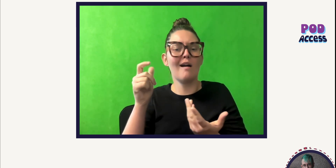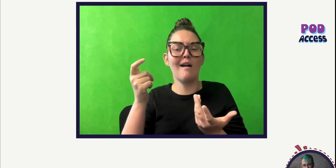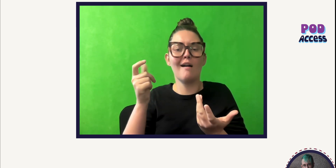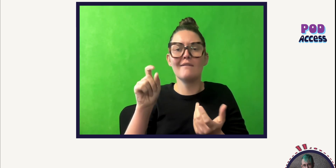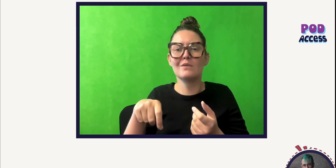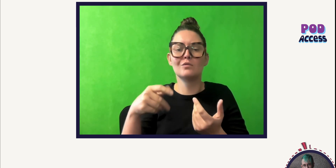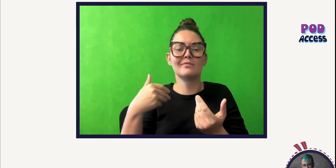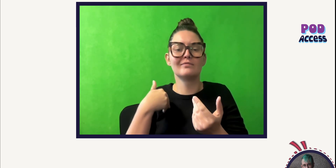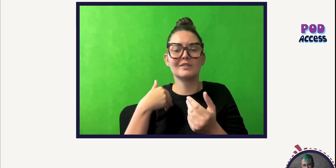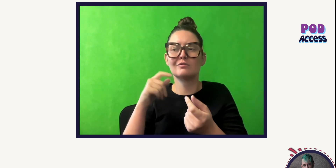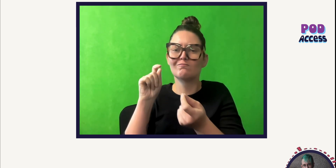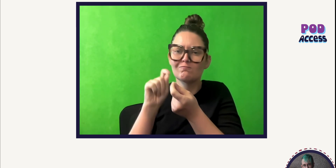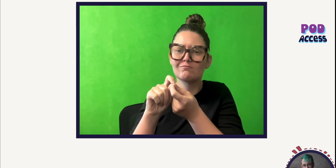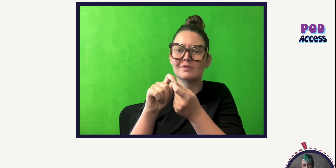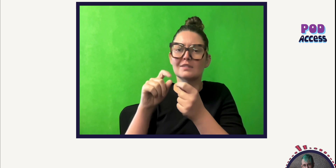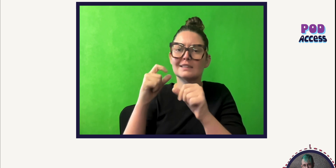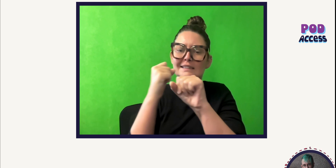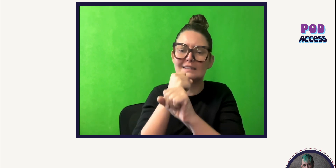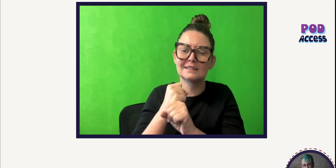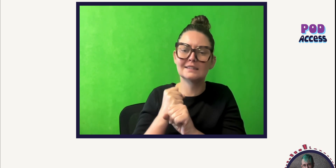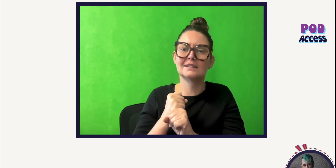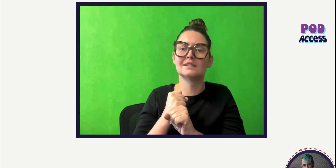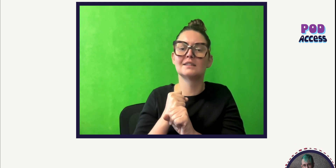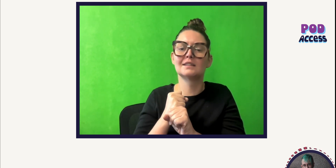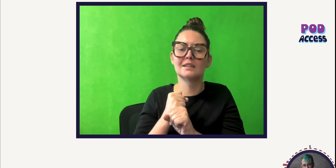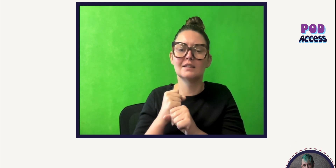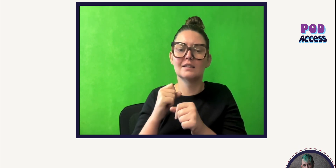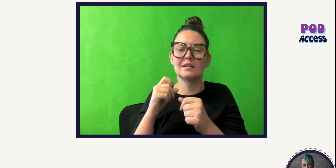is prescribing we measure ourselves by to be a success.